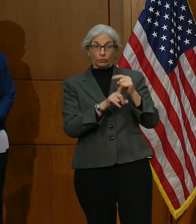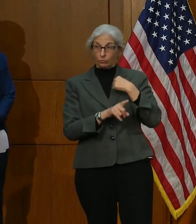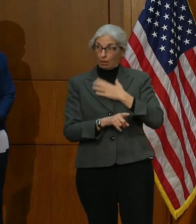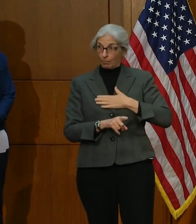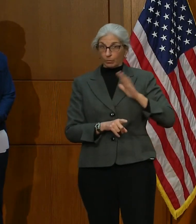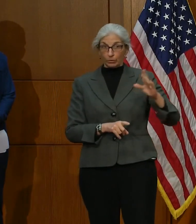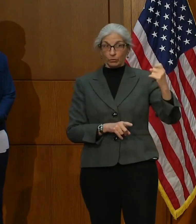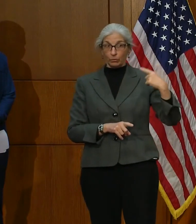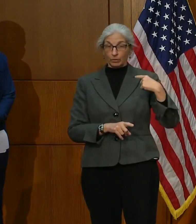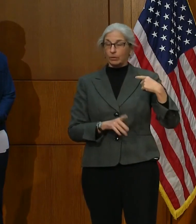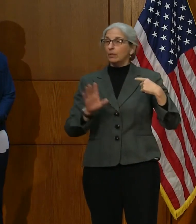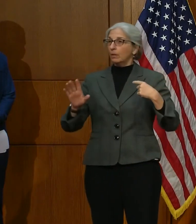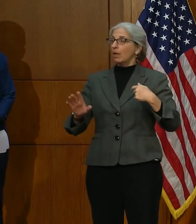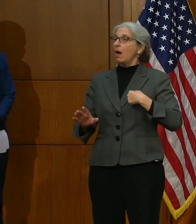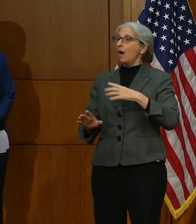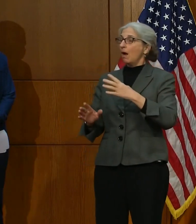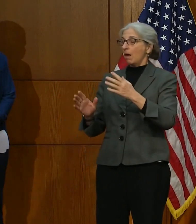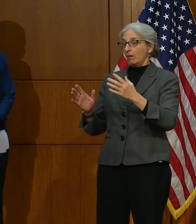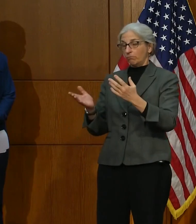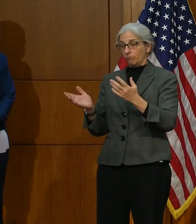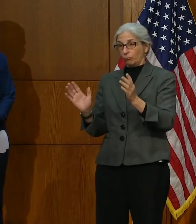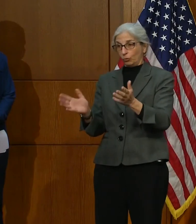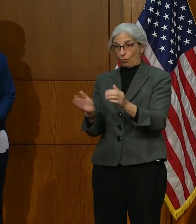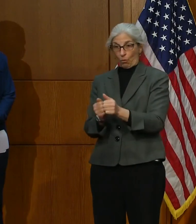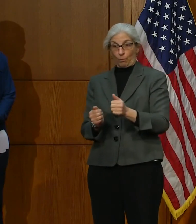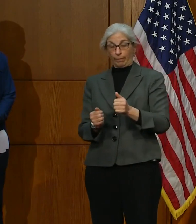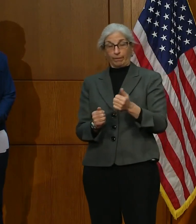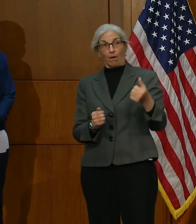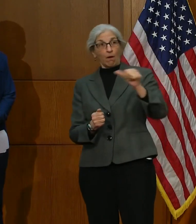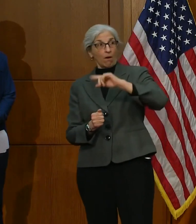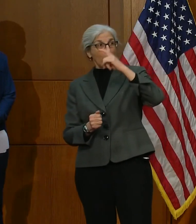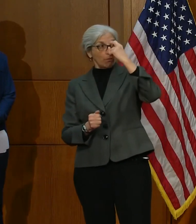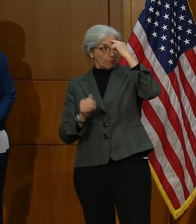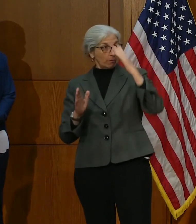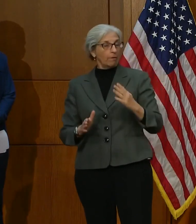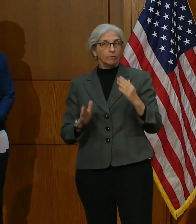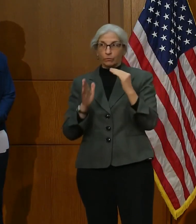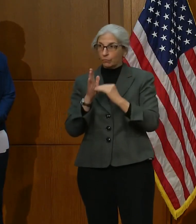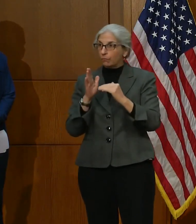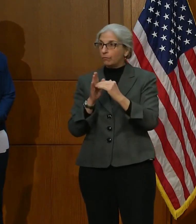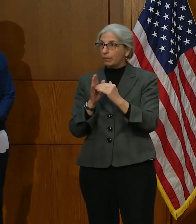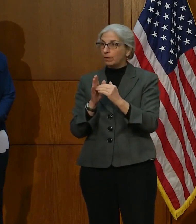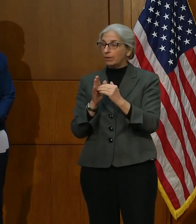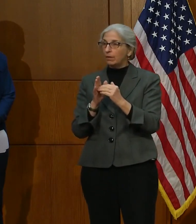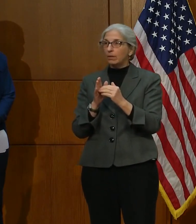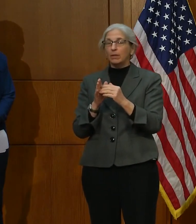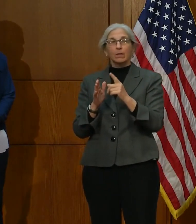ON SOME OF YOUR QUESTIONS, KATE, WHICH I APPRECIATE. I